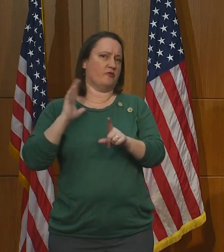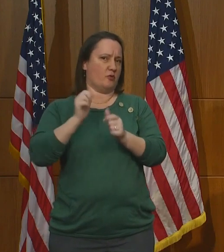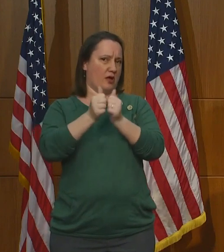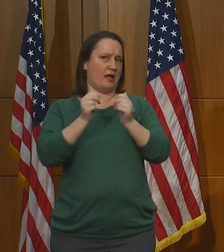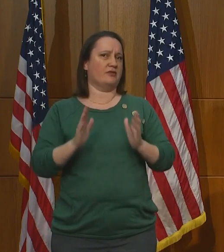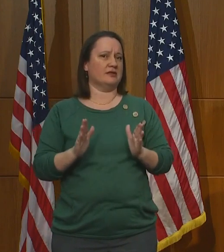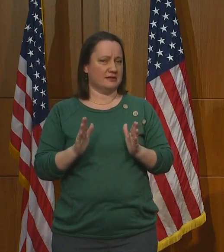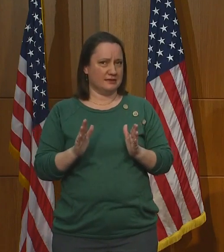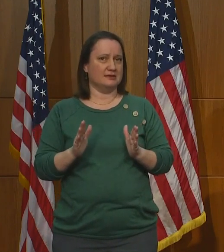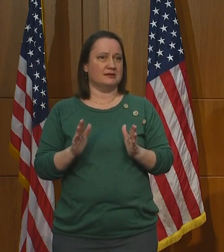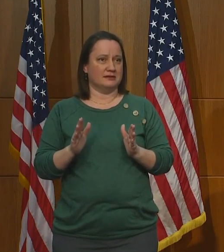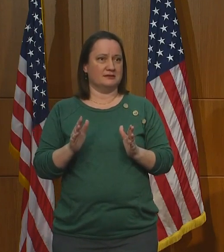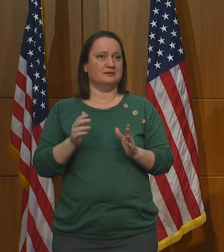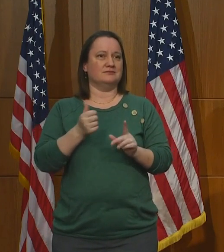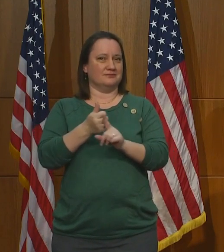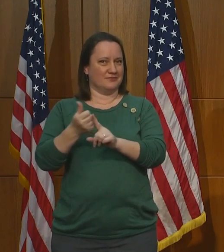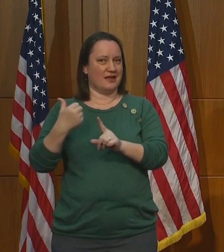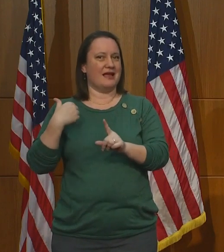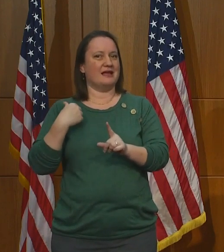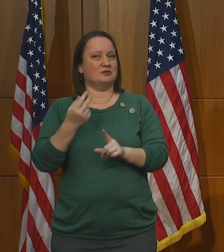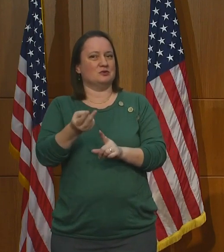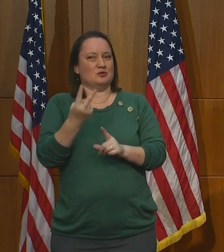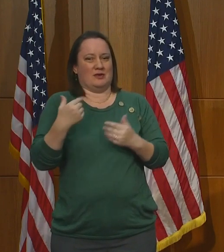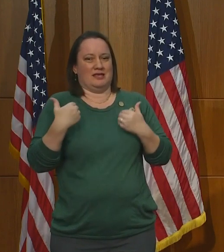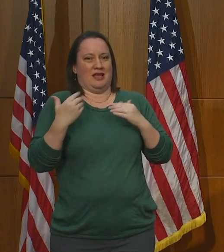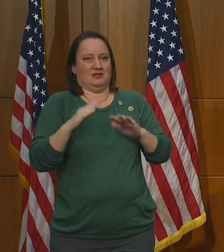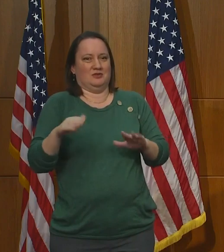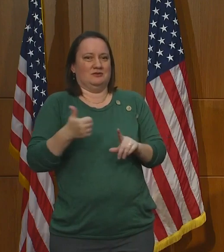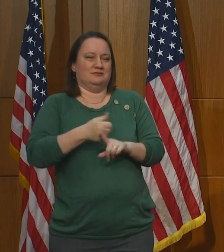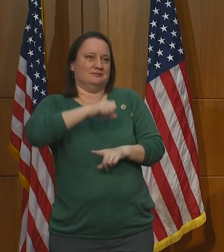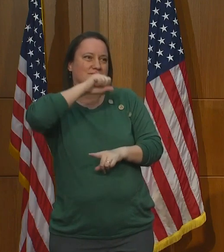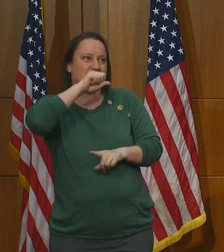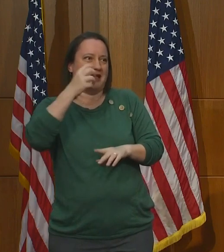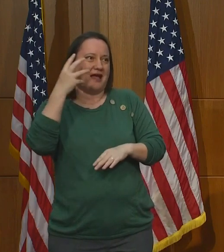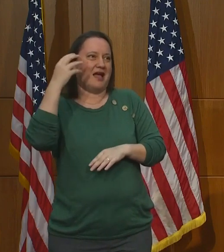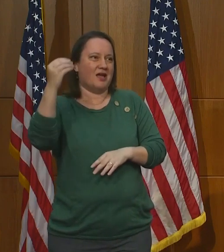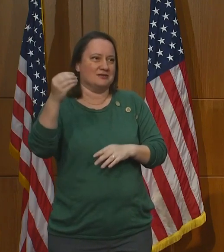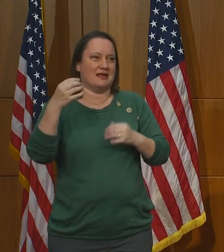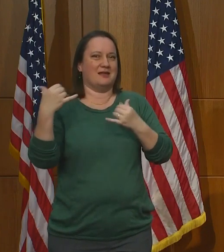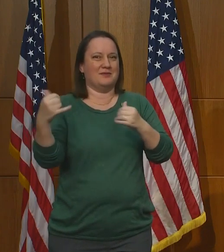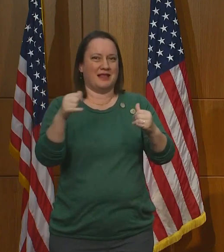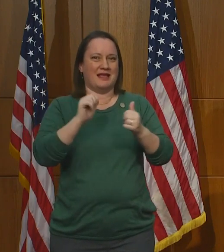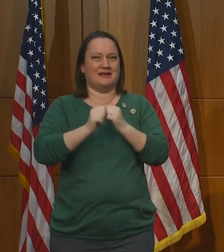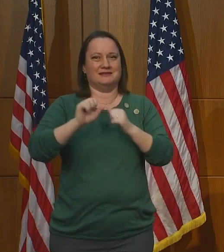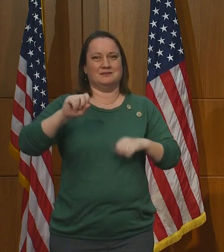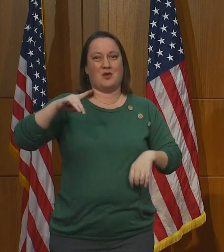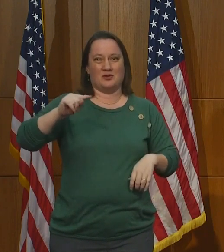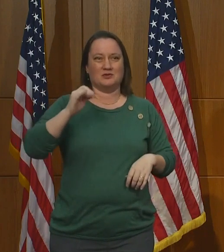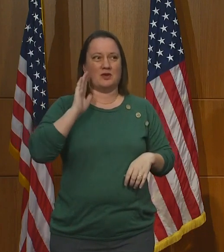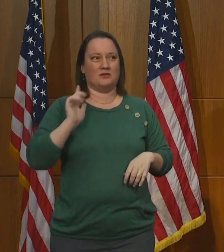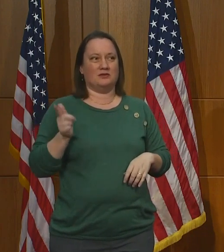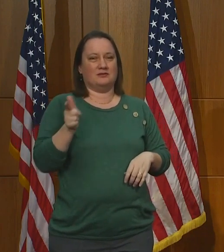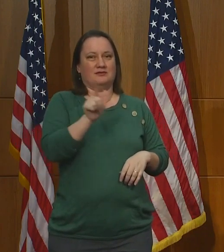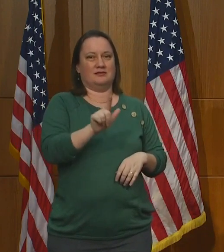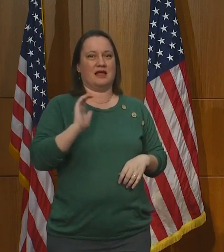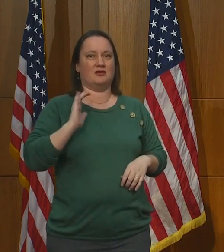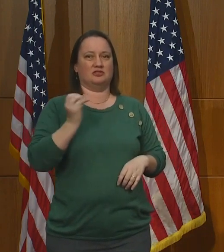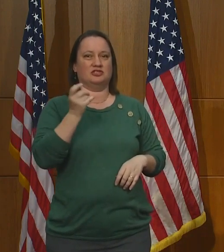CHIEF OF STAFF IS ALSO A FORMER